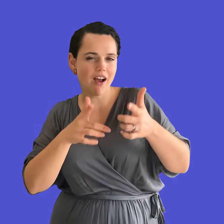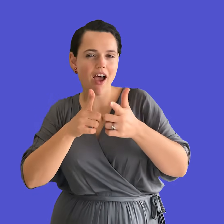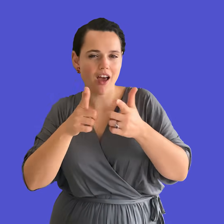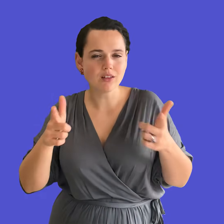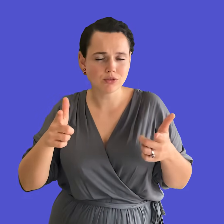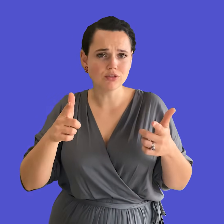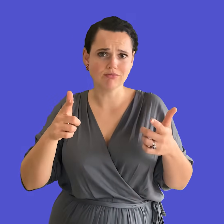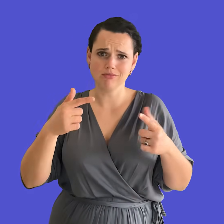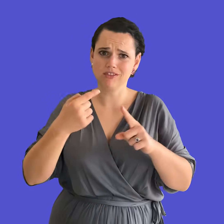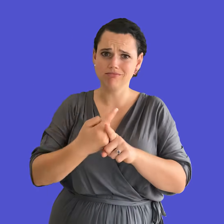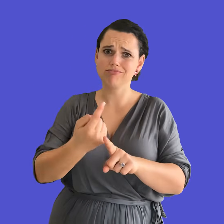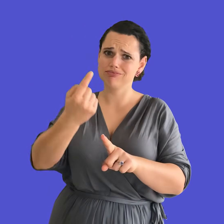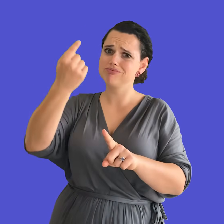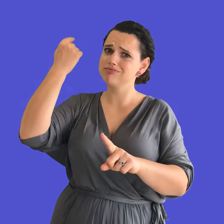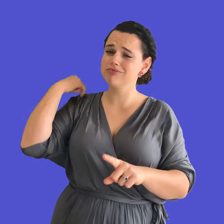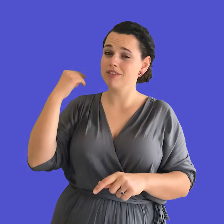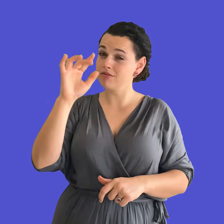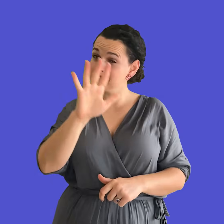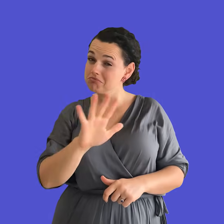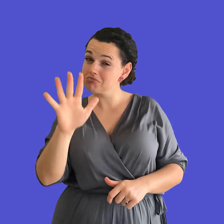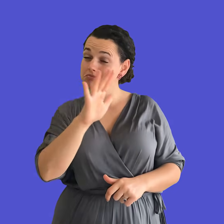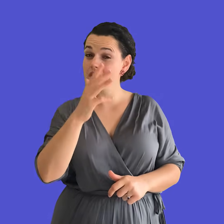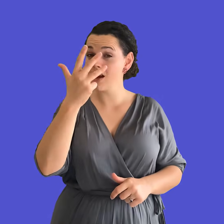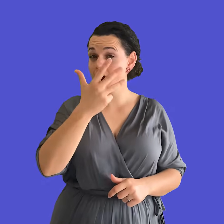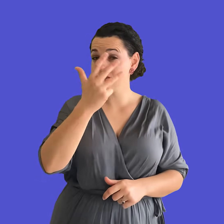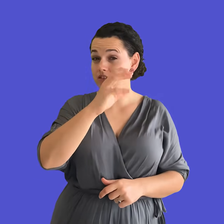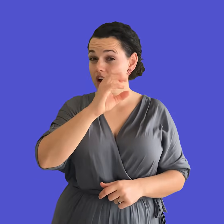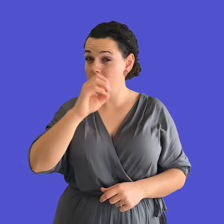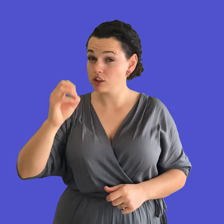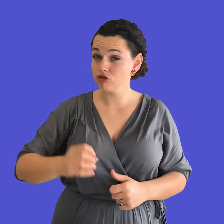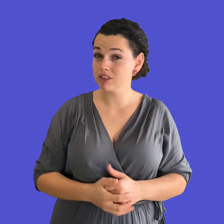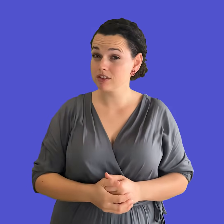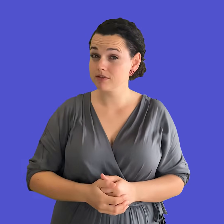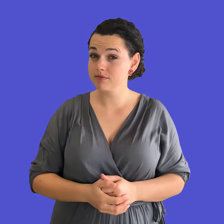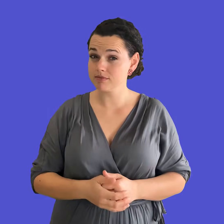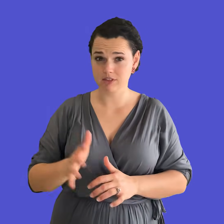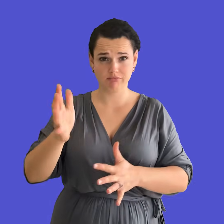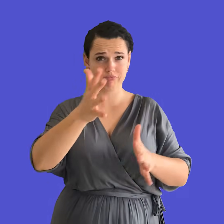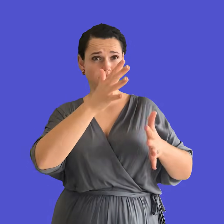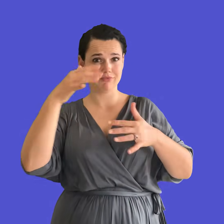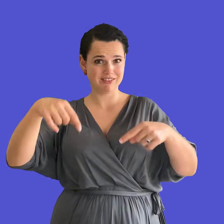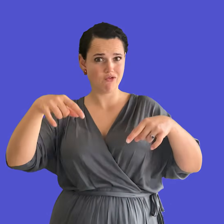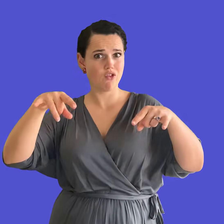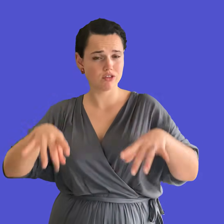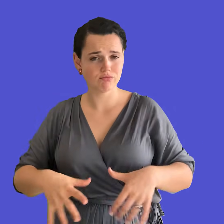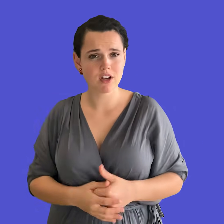Auslan or Australian Sign Language has roots back to as early as the 1900s.